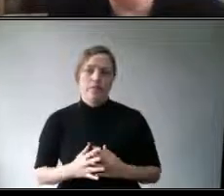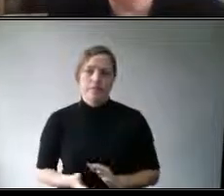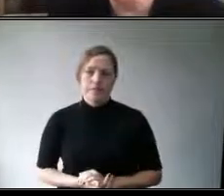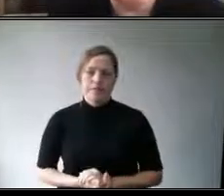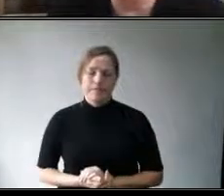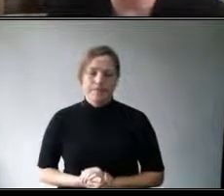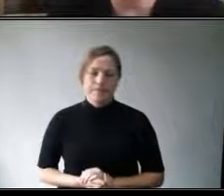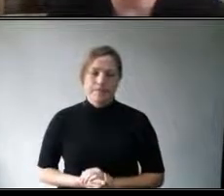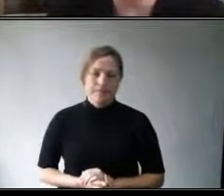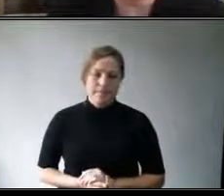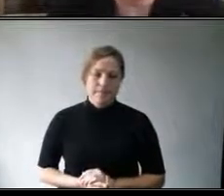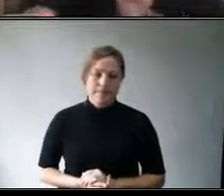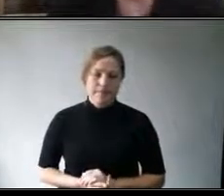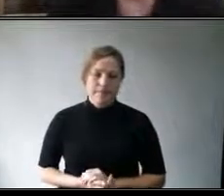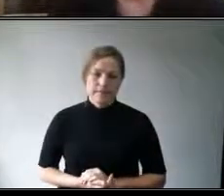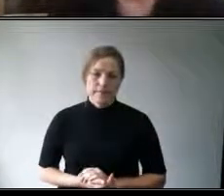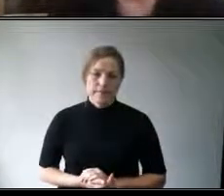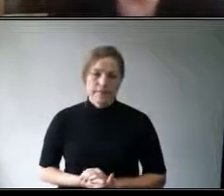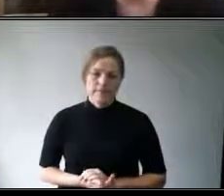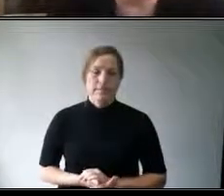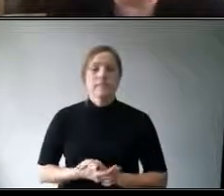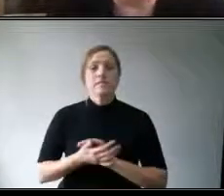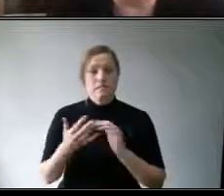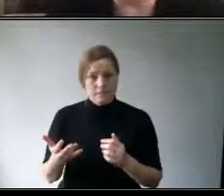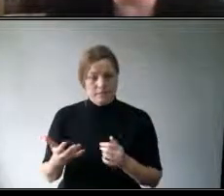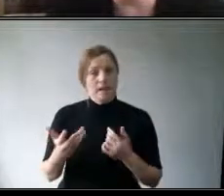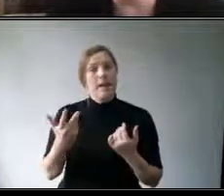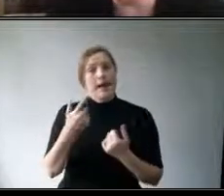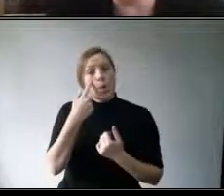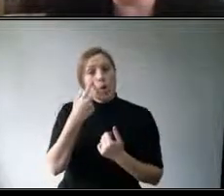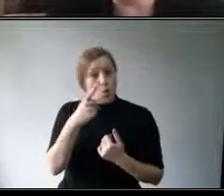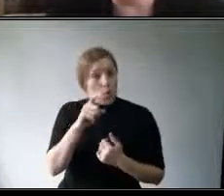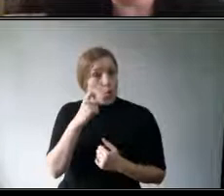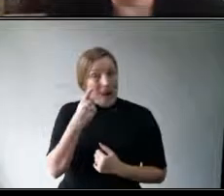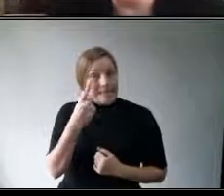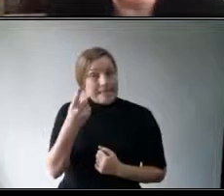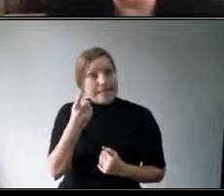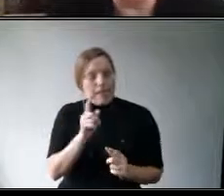and you'll see in the application form for interns that we do ask information